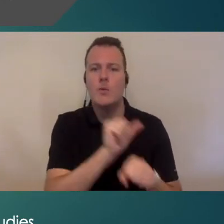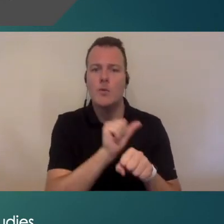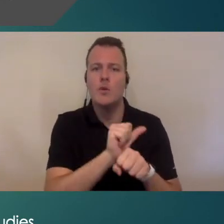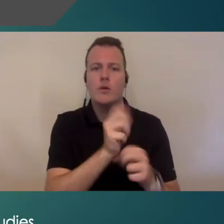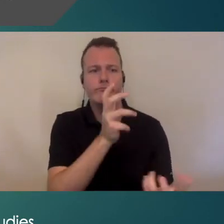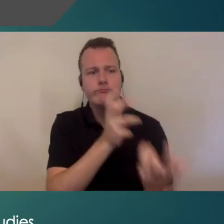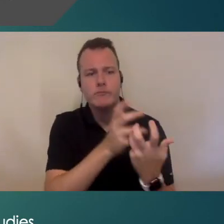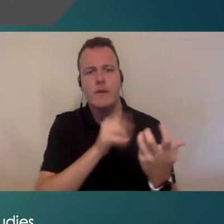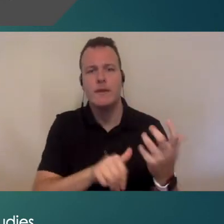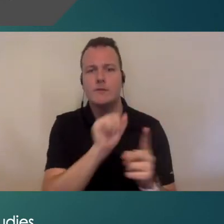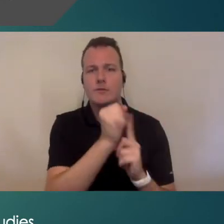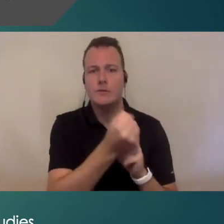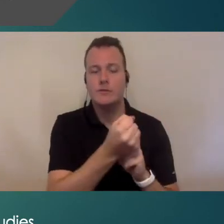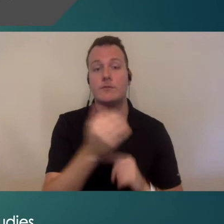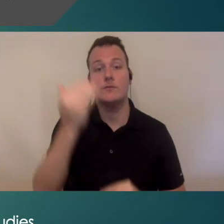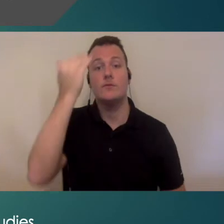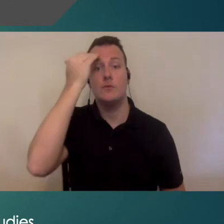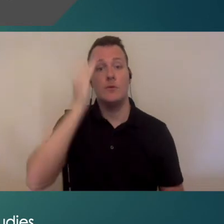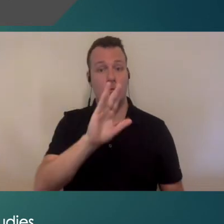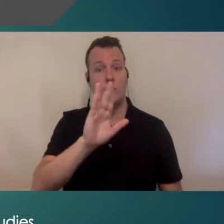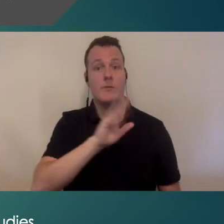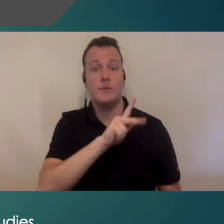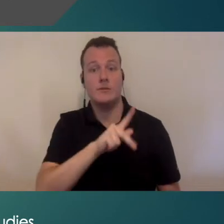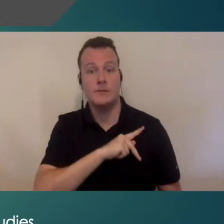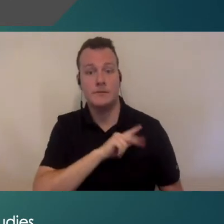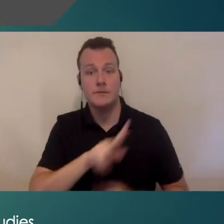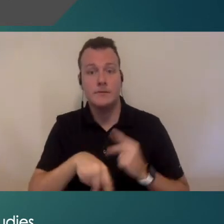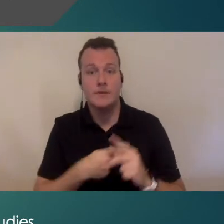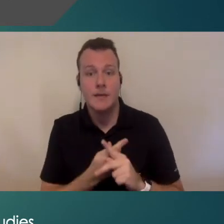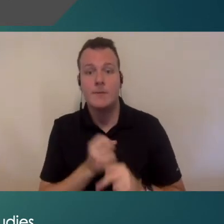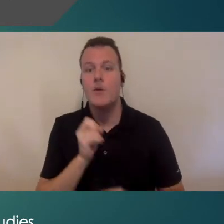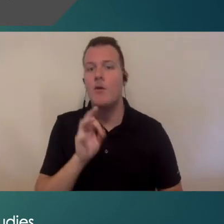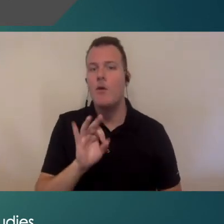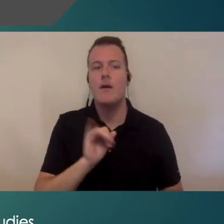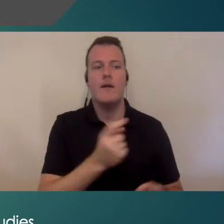situations with me. And so knowing what your personality is or if you're asked